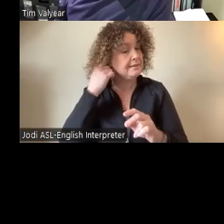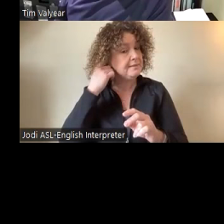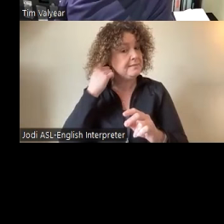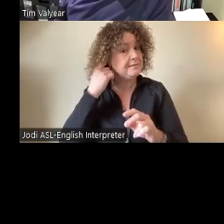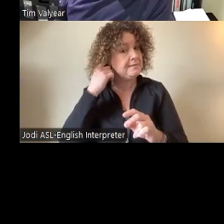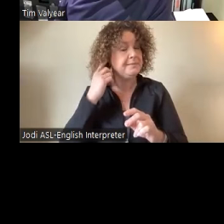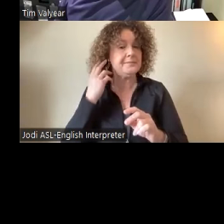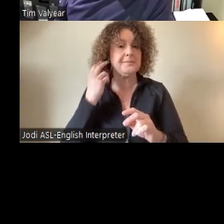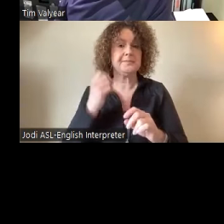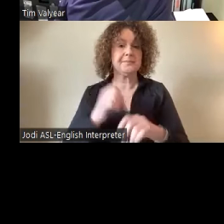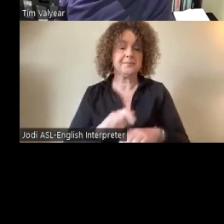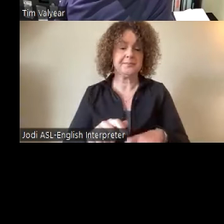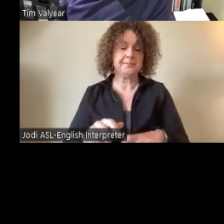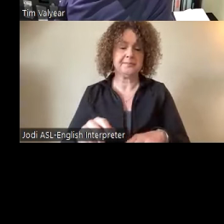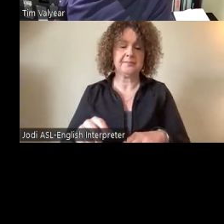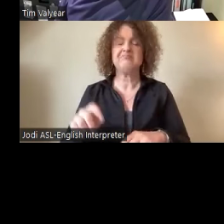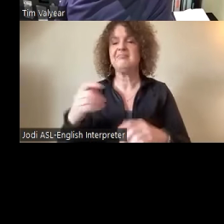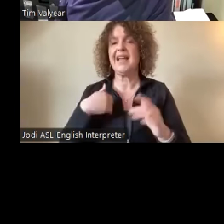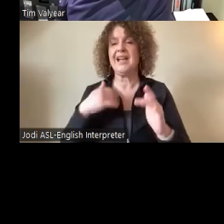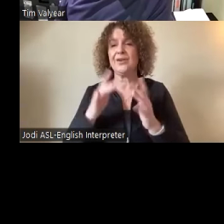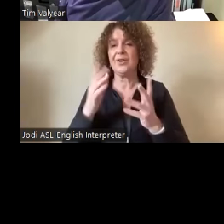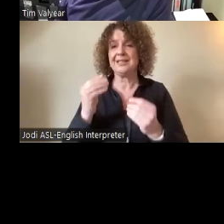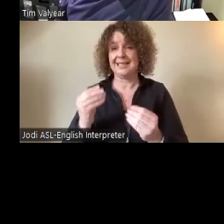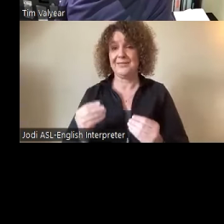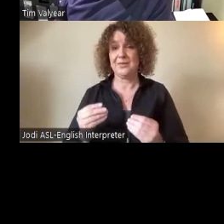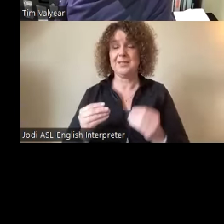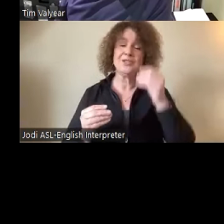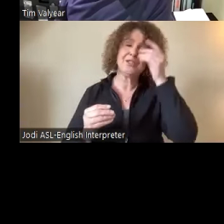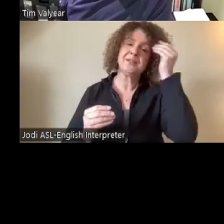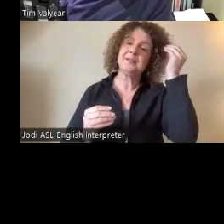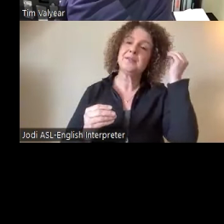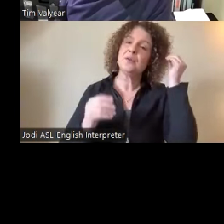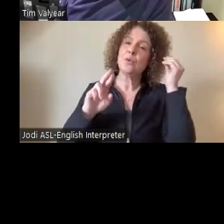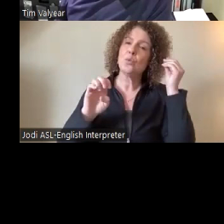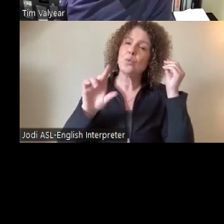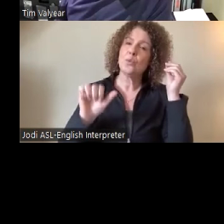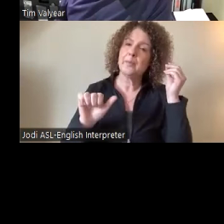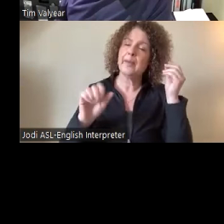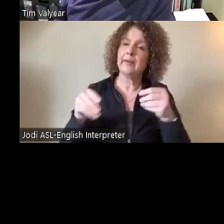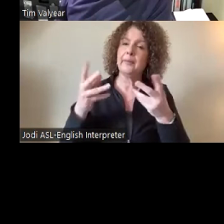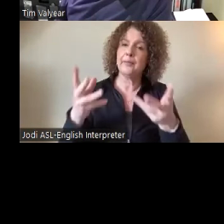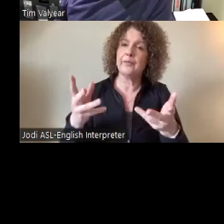was